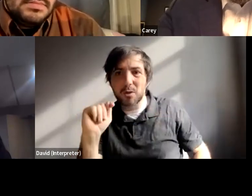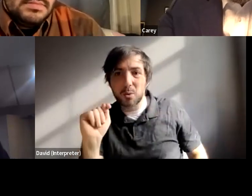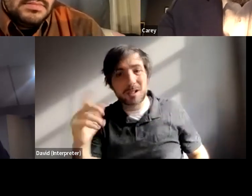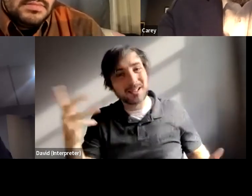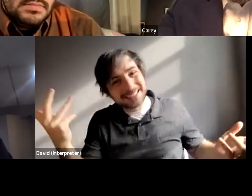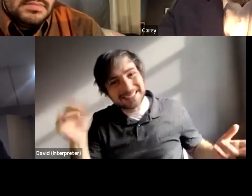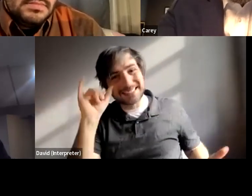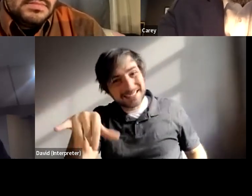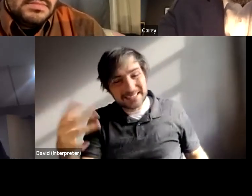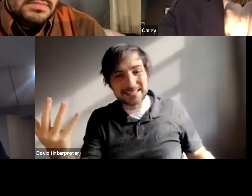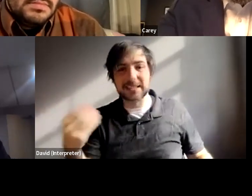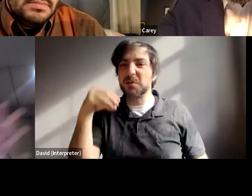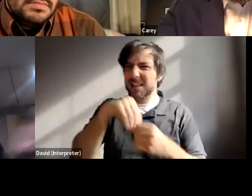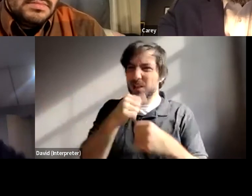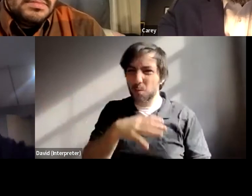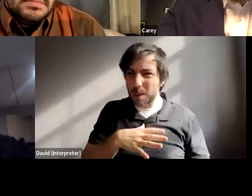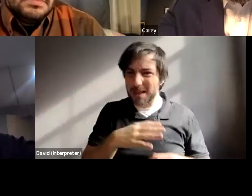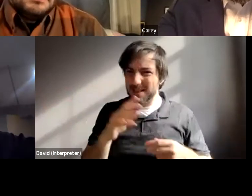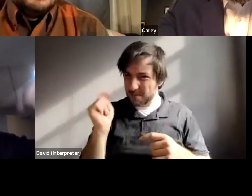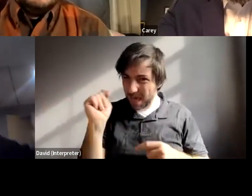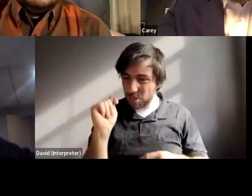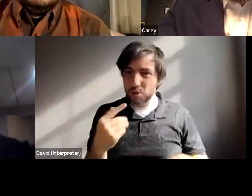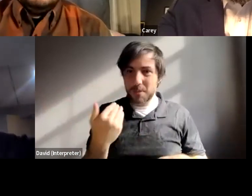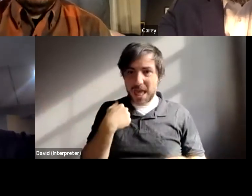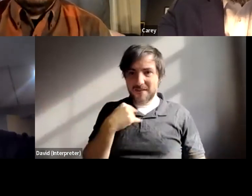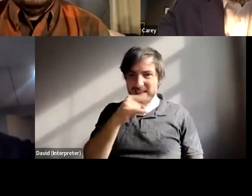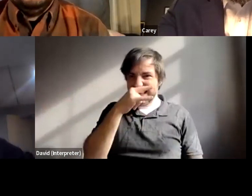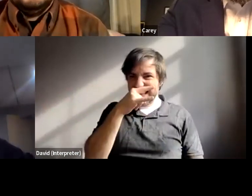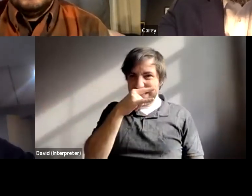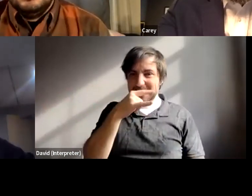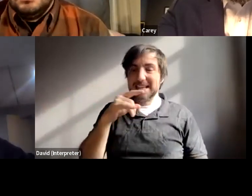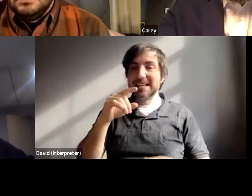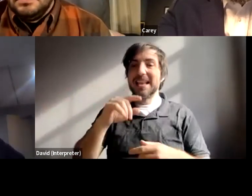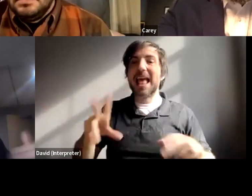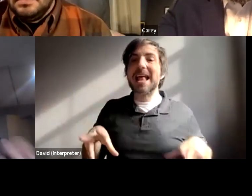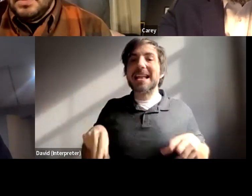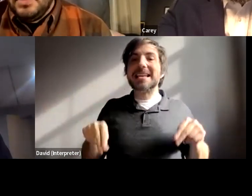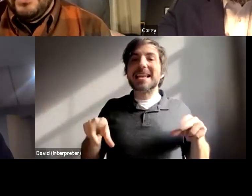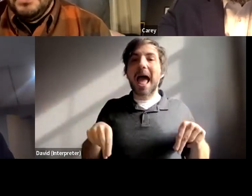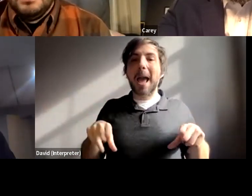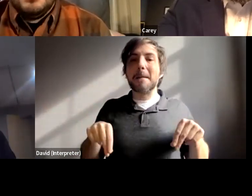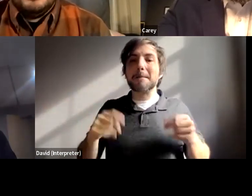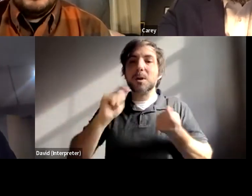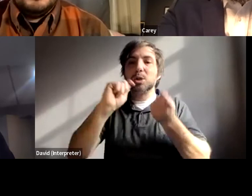, anyway, you have a child diaper changing station, and sometimes they put those